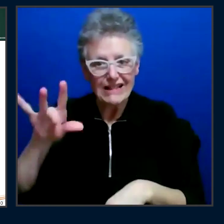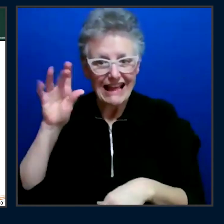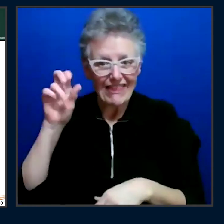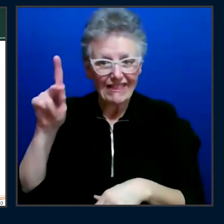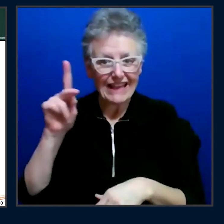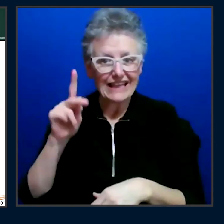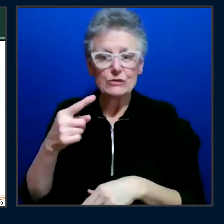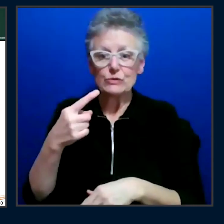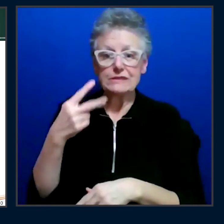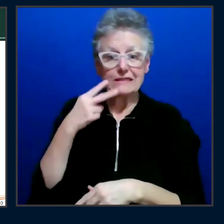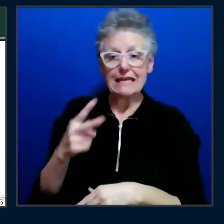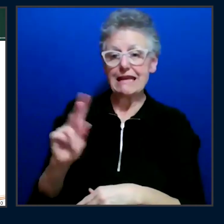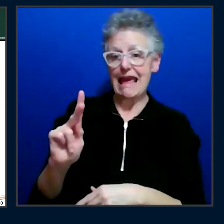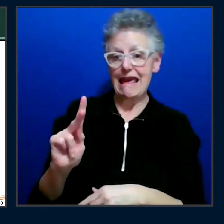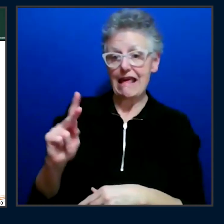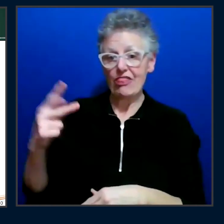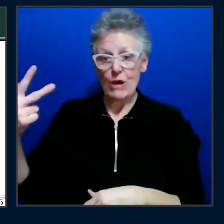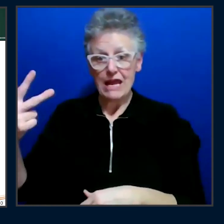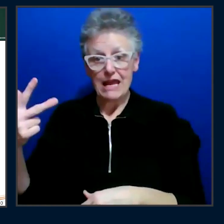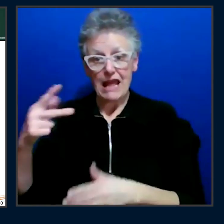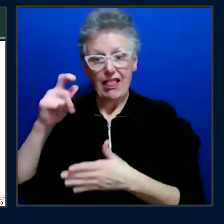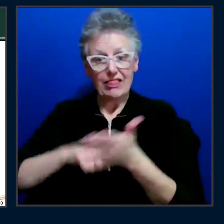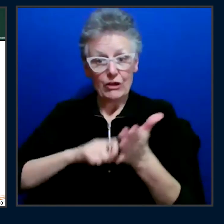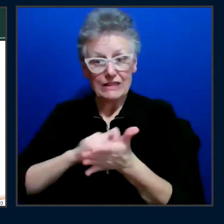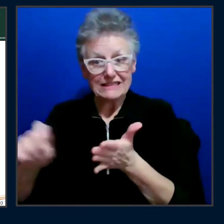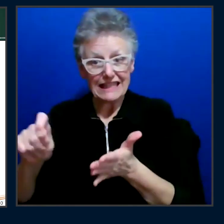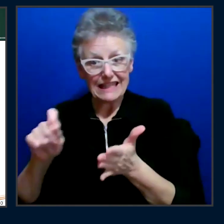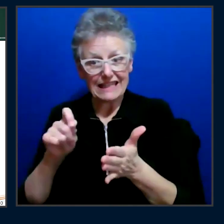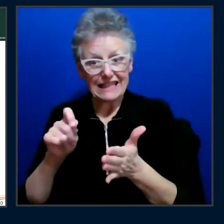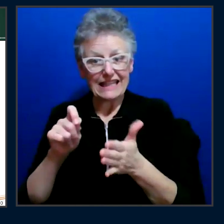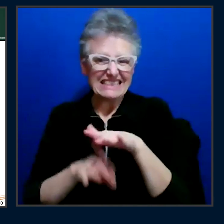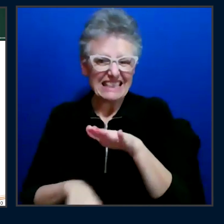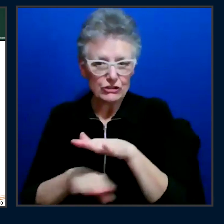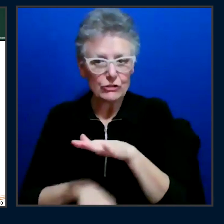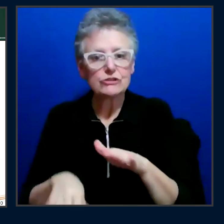to get the K-3 literacy essentials, you'll find it here. Interestingly enough,